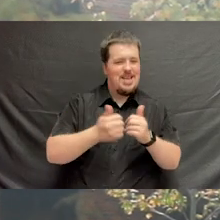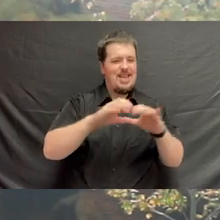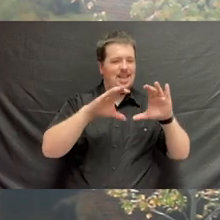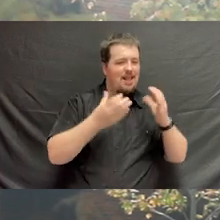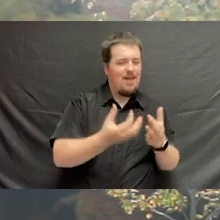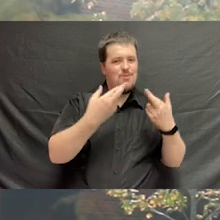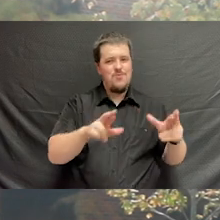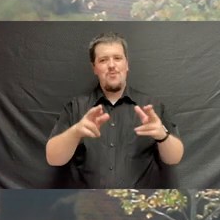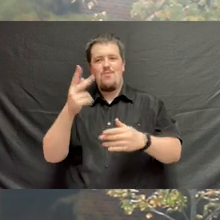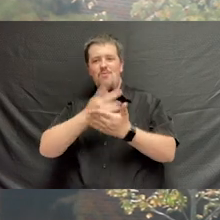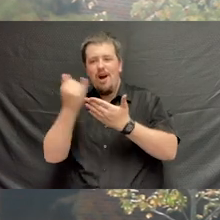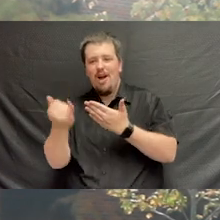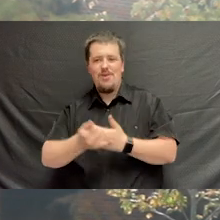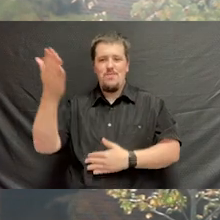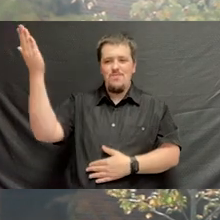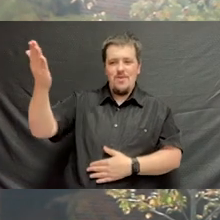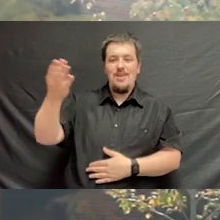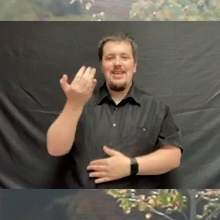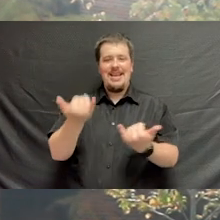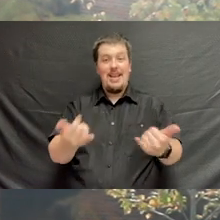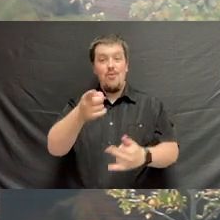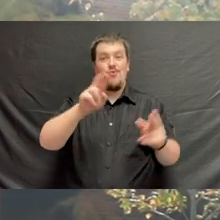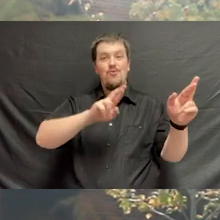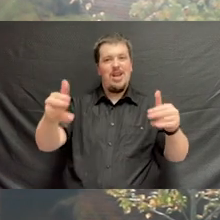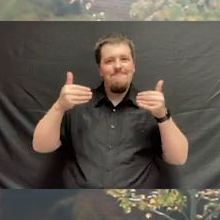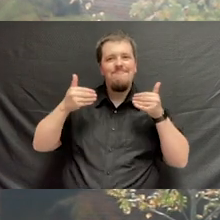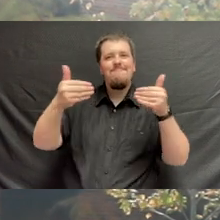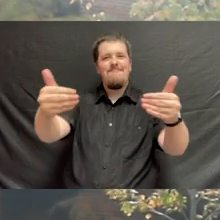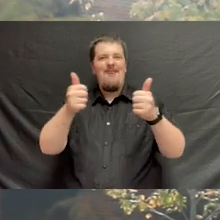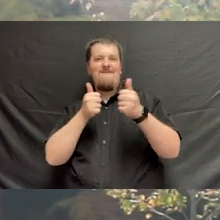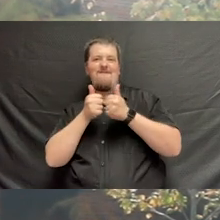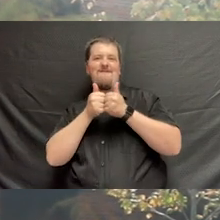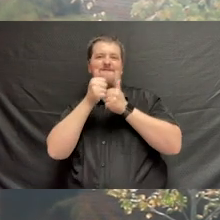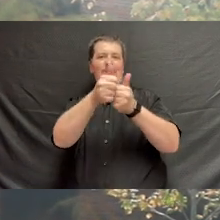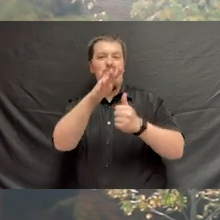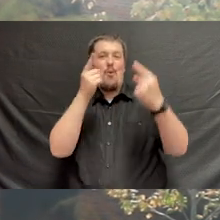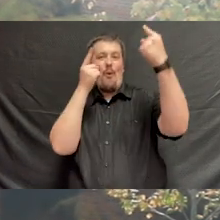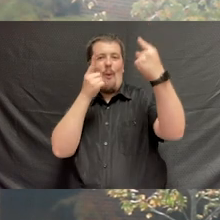through each project and each presentation. Now you're ready to go forth and live out your purpose.